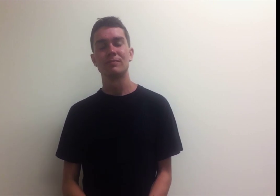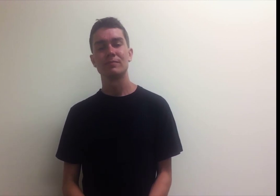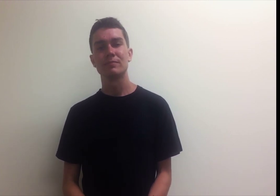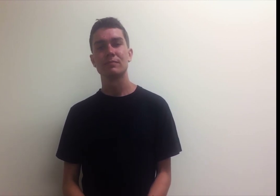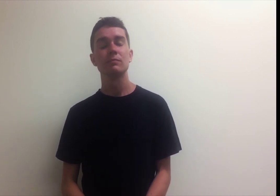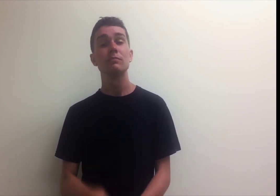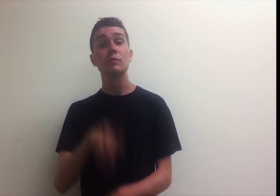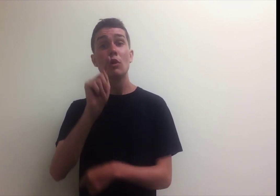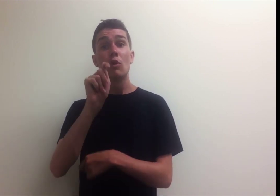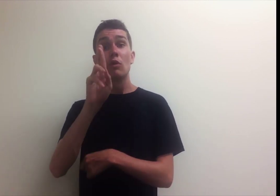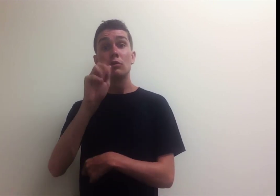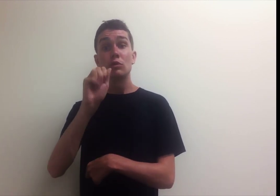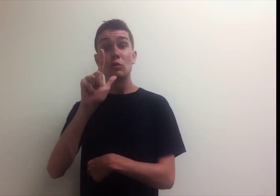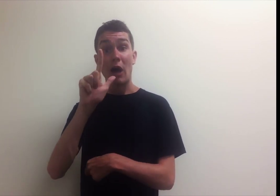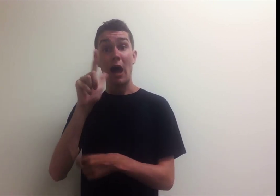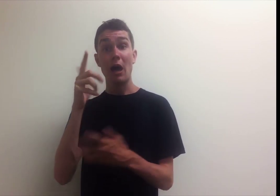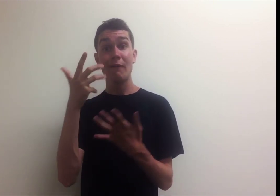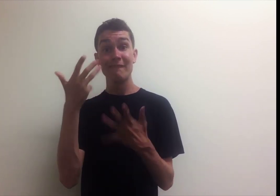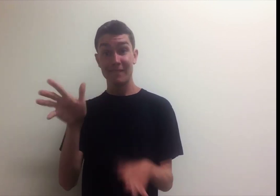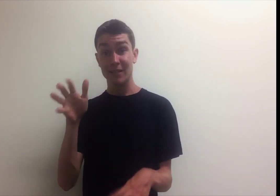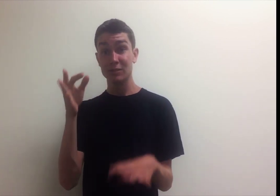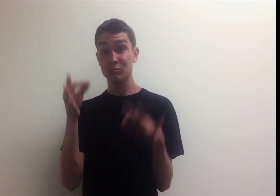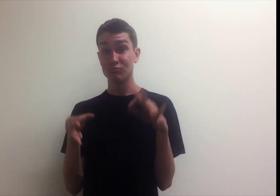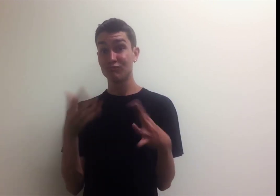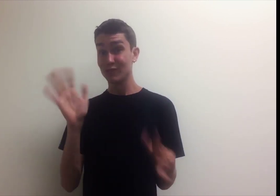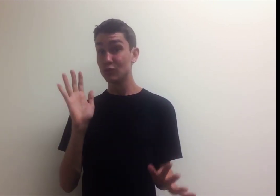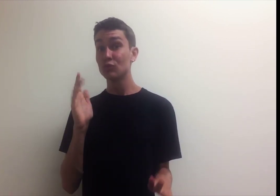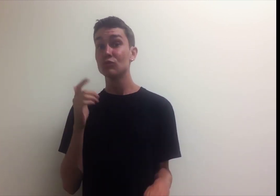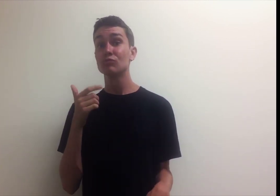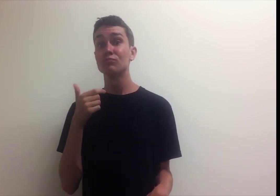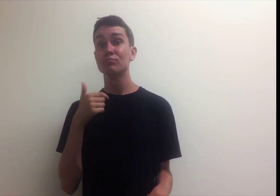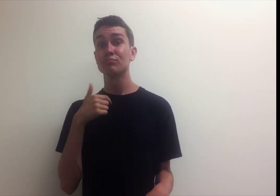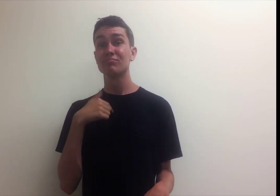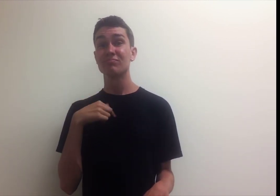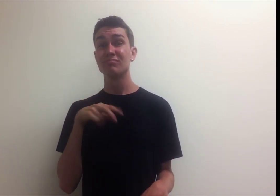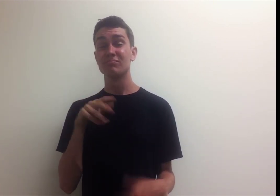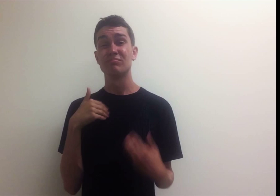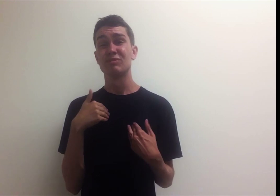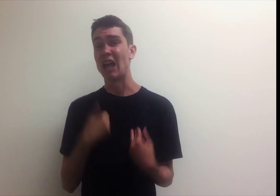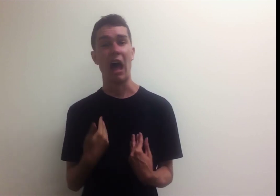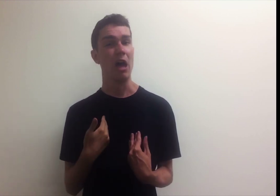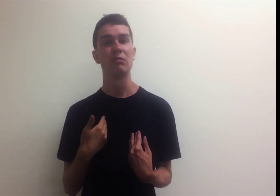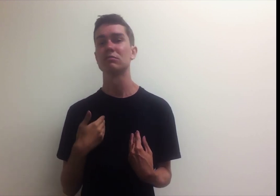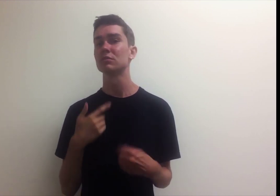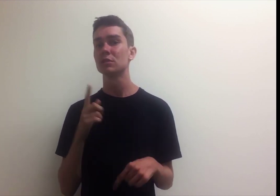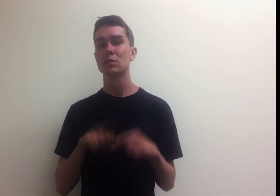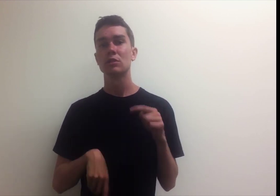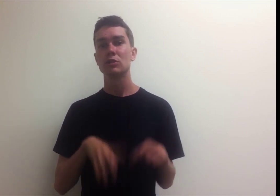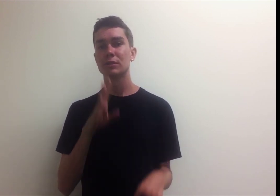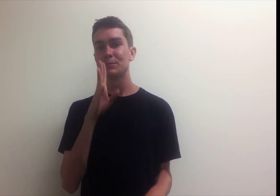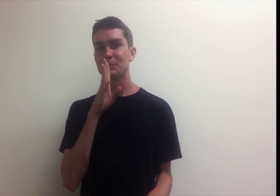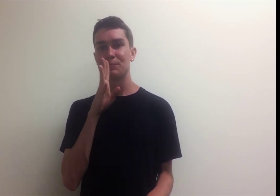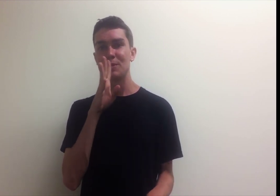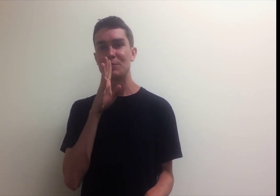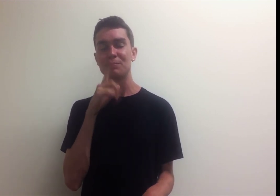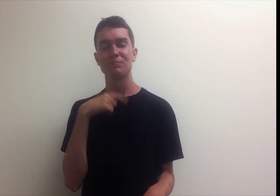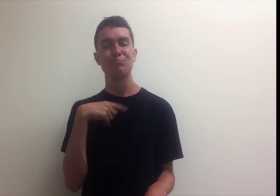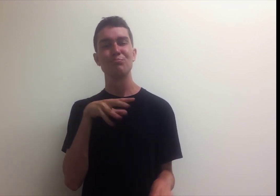At the of end of the hearing, the trial, I was too tired to speak.